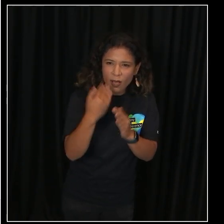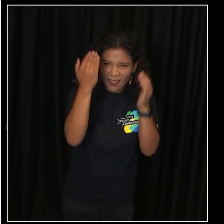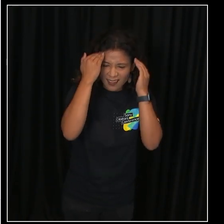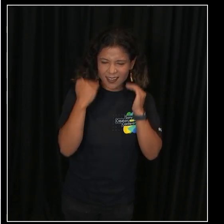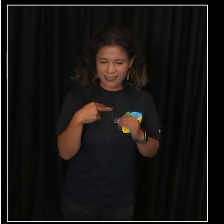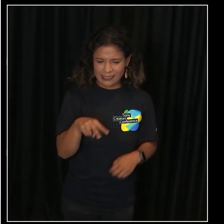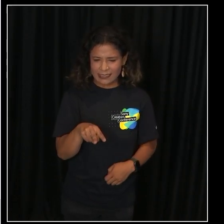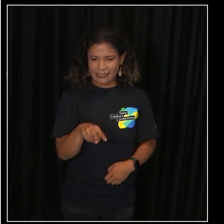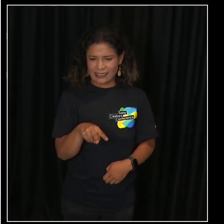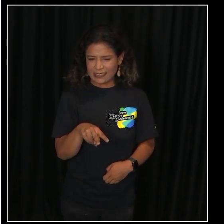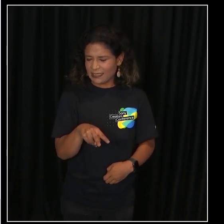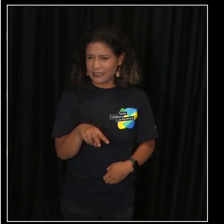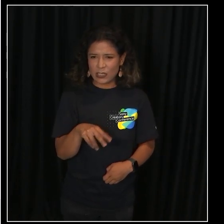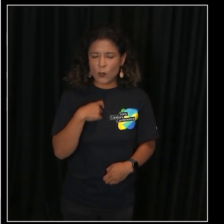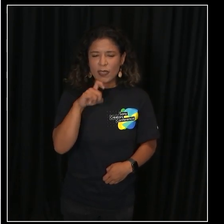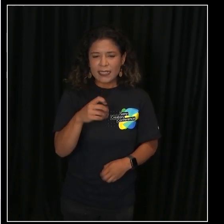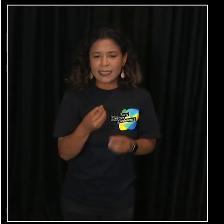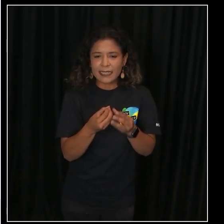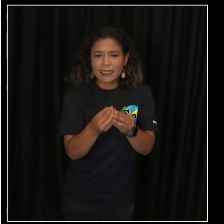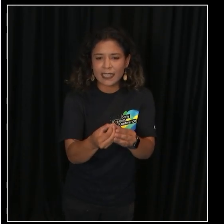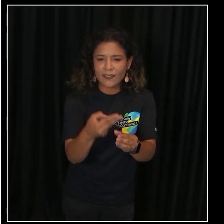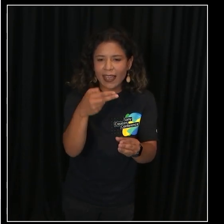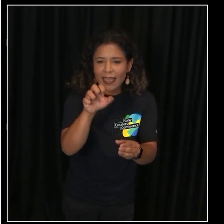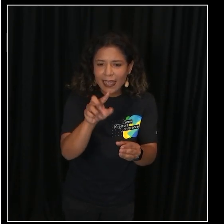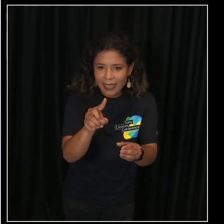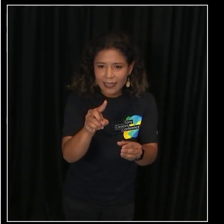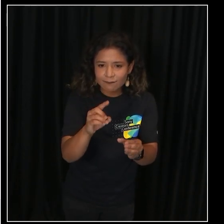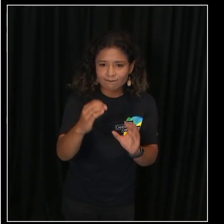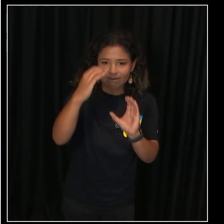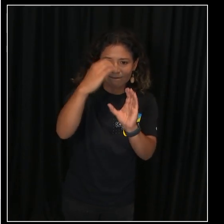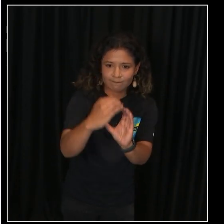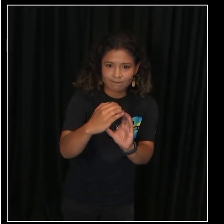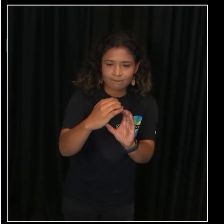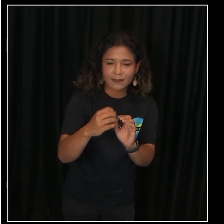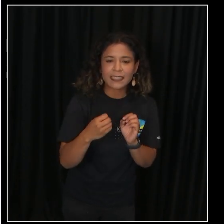Maybe we just need to give it a head. Maybe we need to give it essentially like a mannequin to dress.